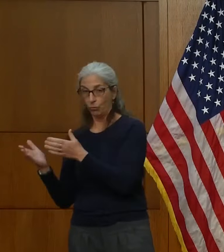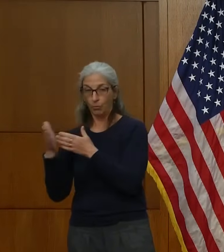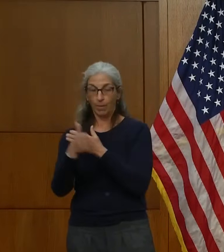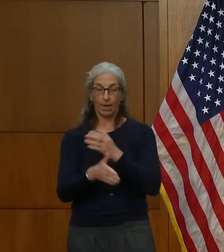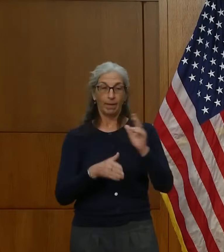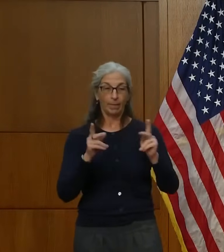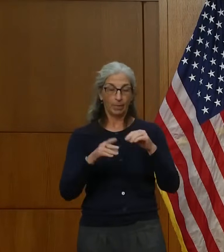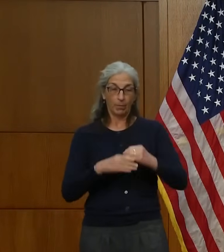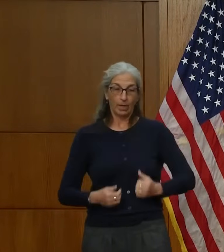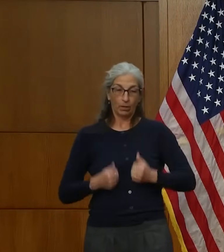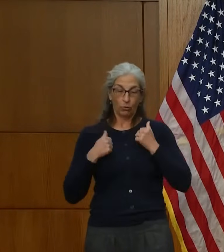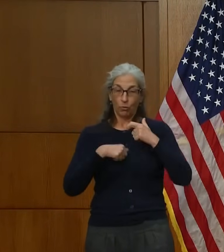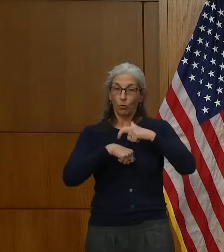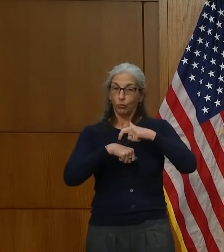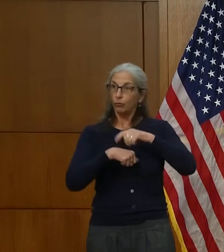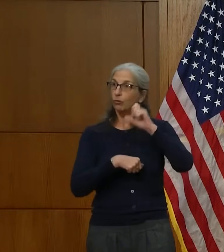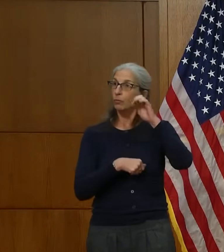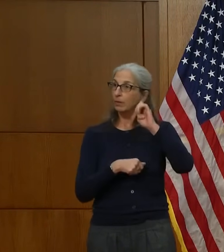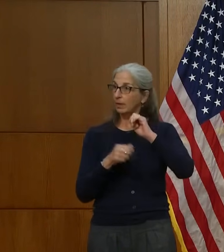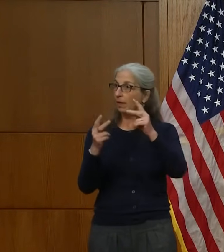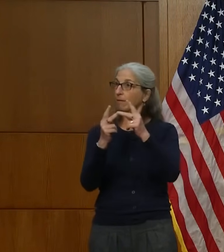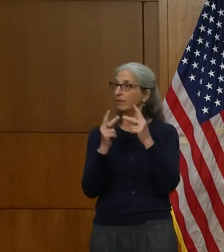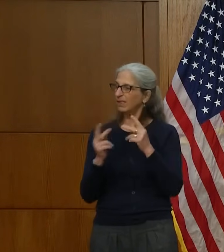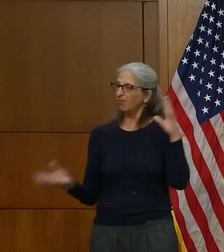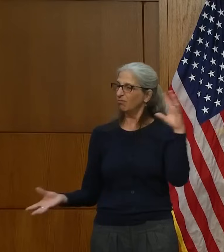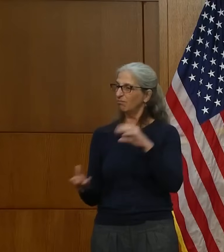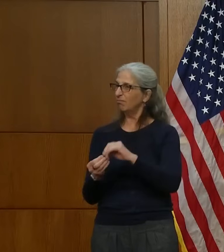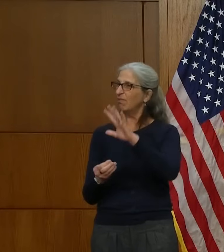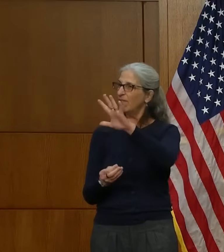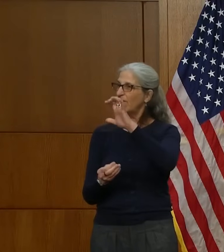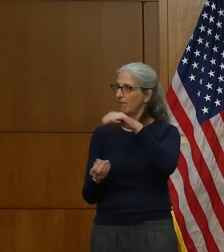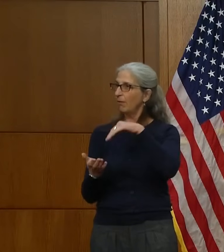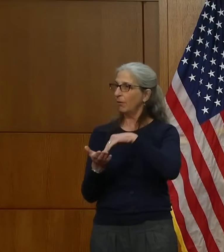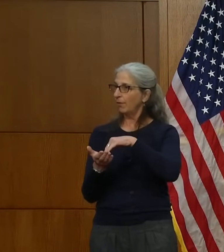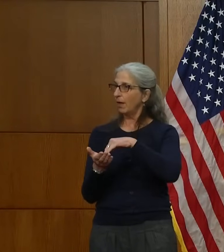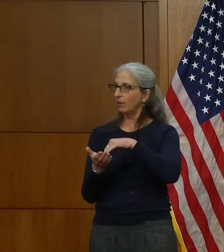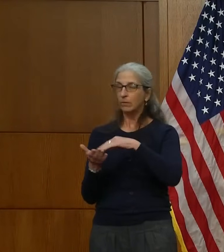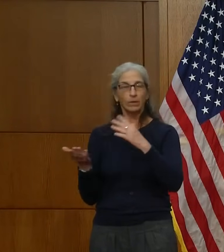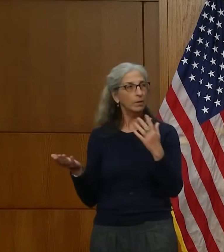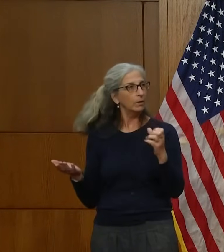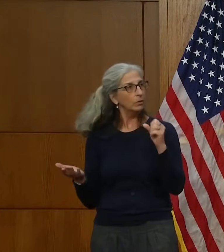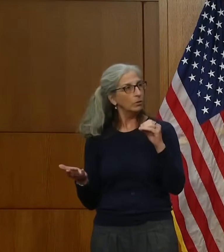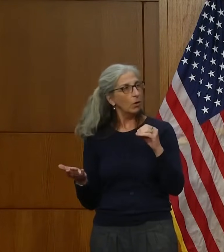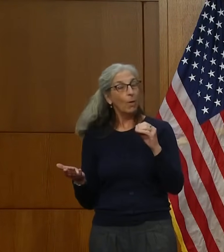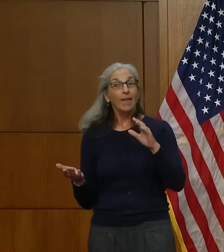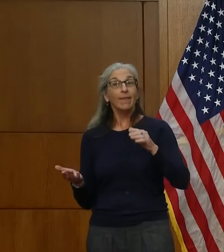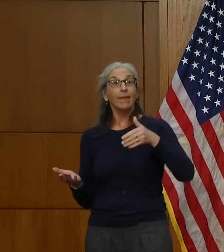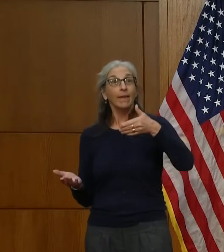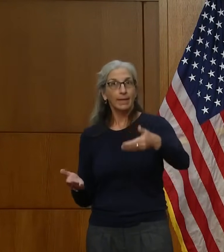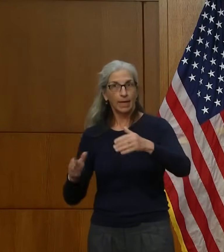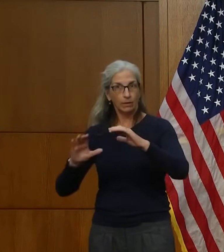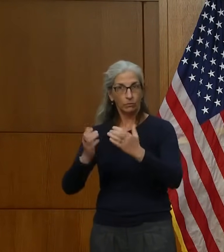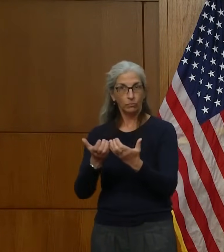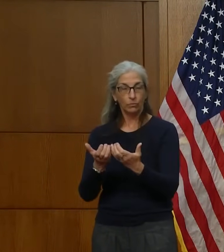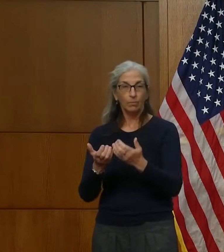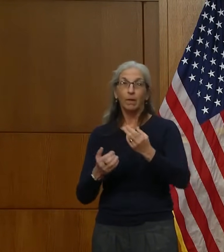PARDON ME? I KNOW. DR PEAKE SAID THAT ESTIMATE THE HEALTHCARE GROUP IN THE LTC IS